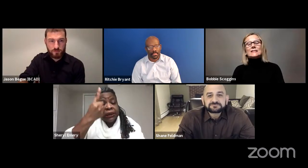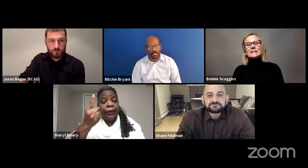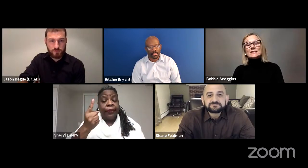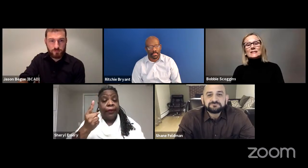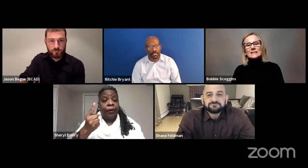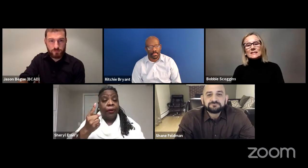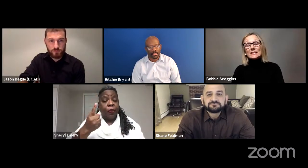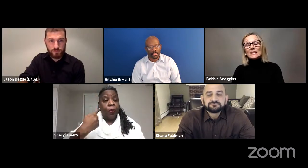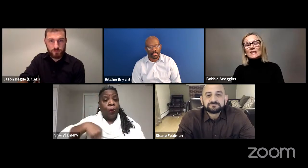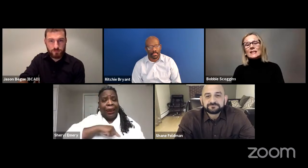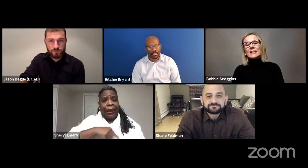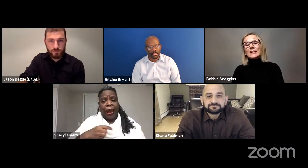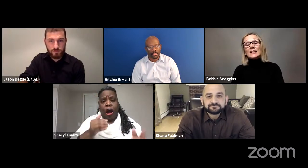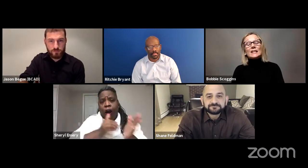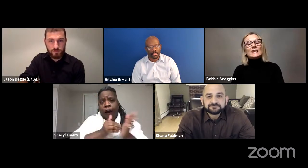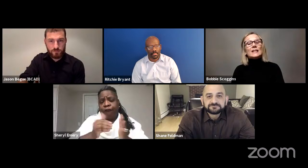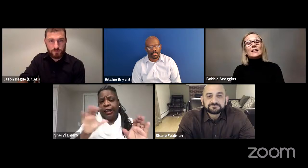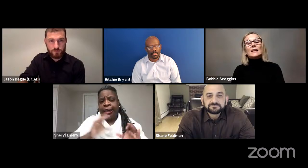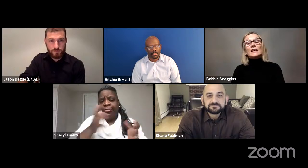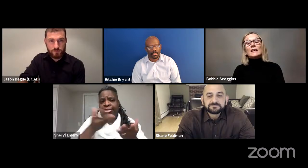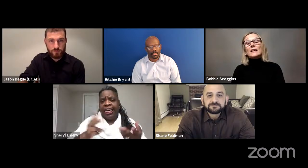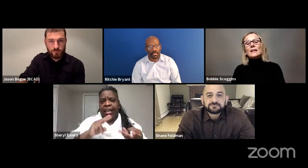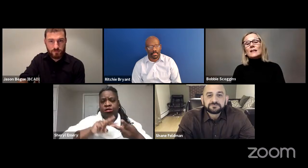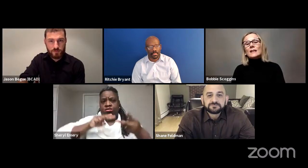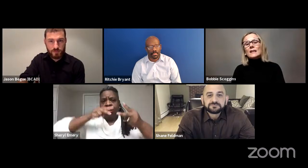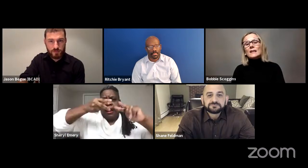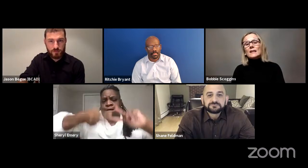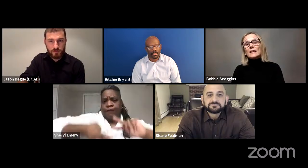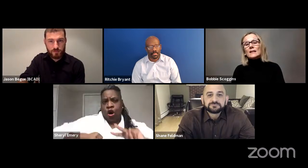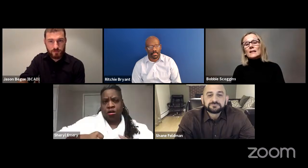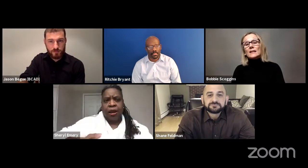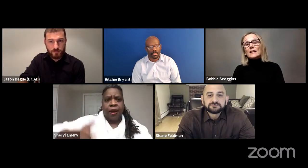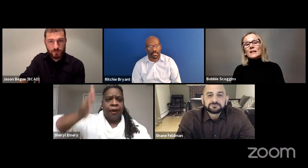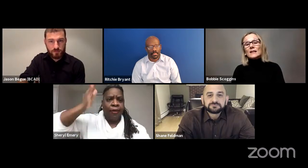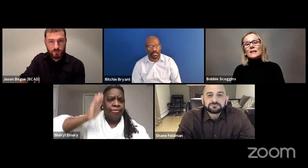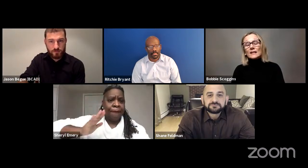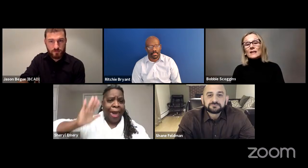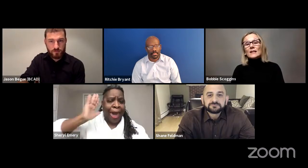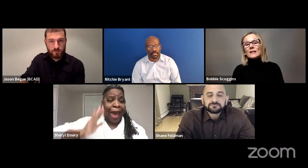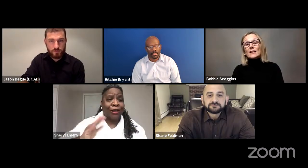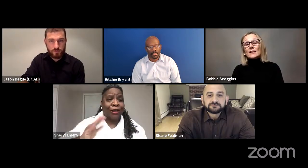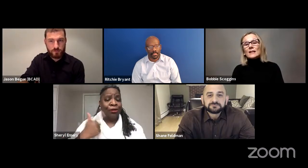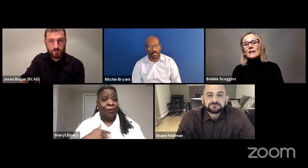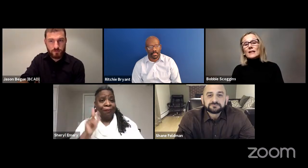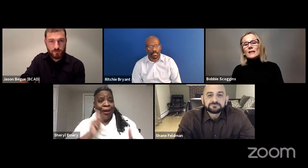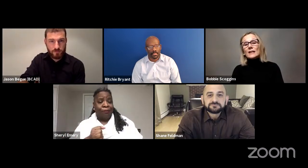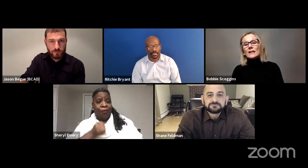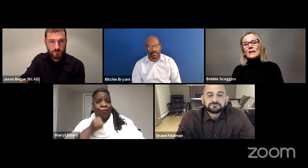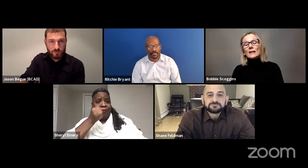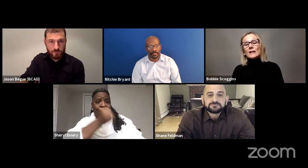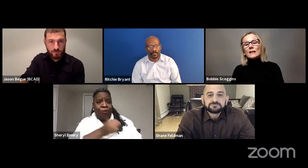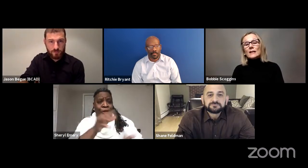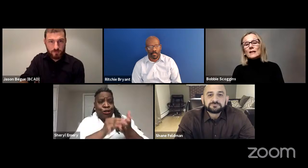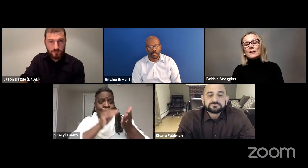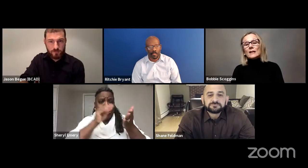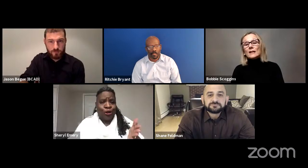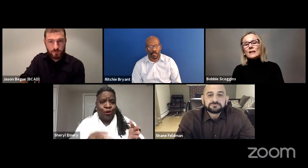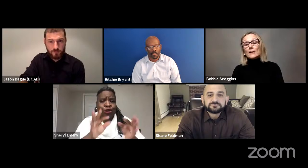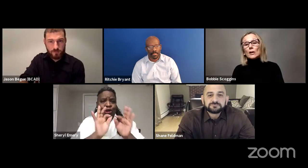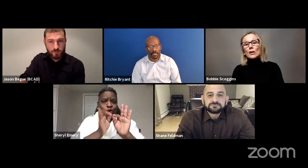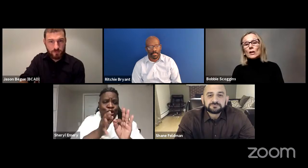combative to say the least. Now understand, we often get things reversed. In the past,